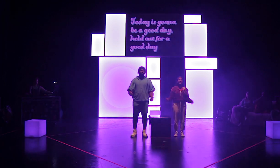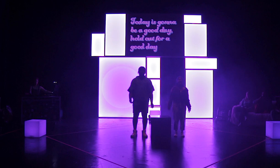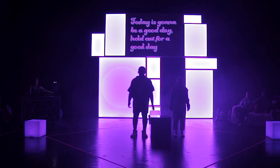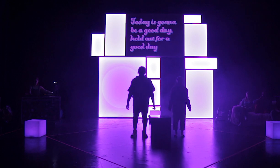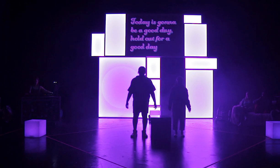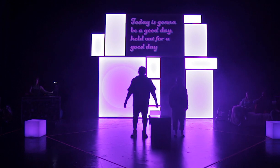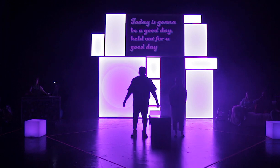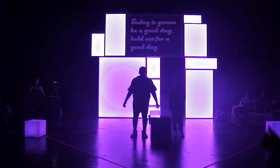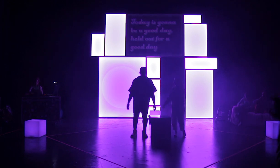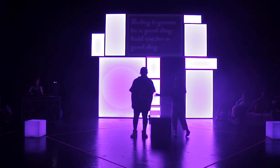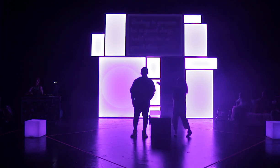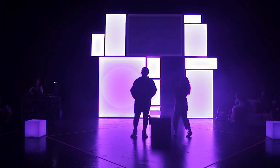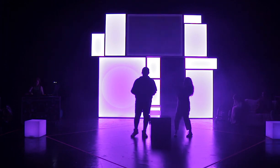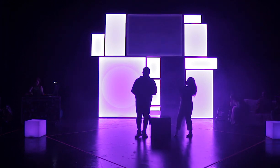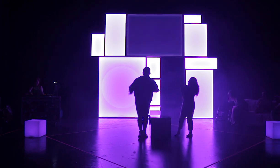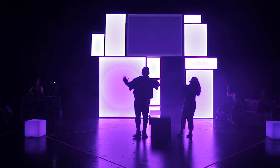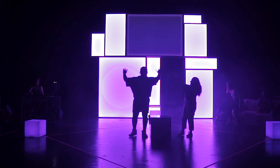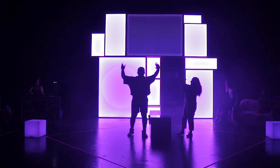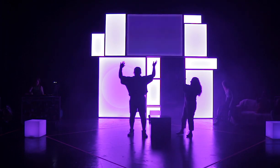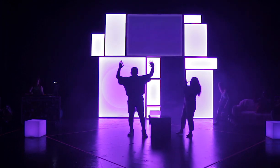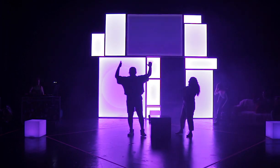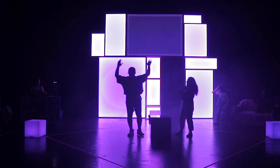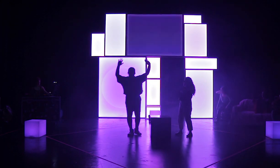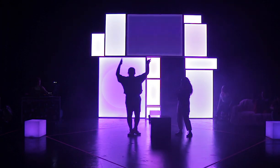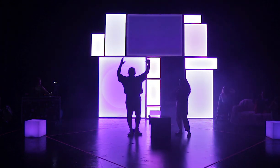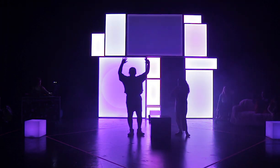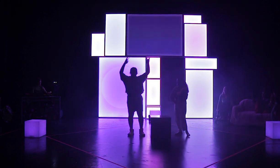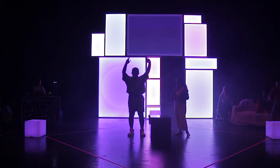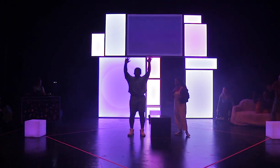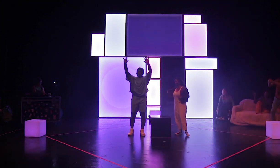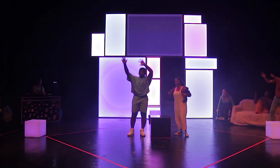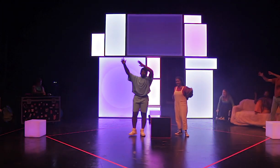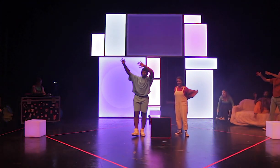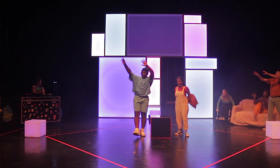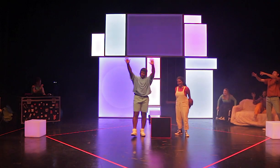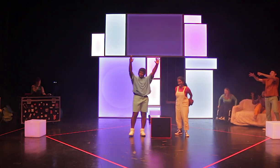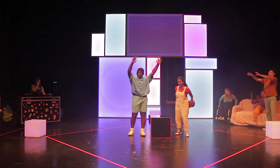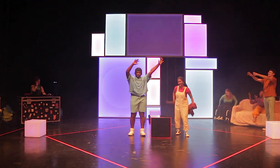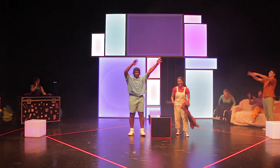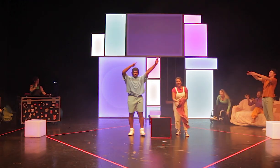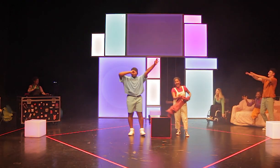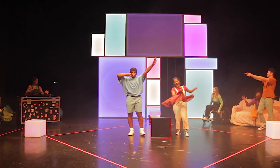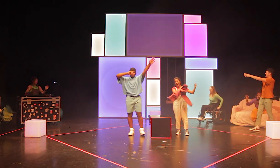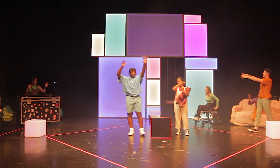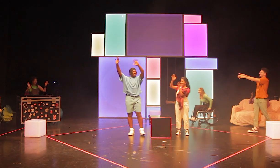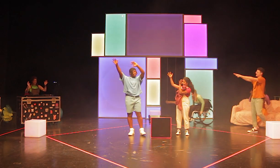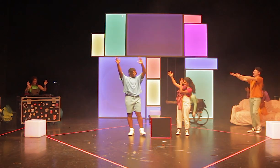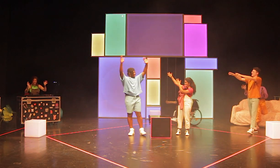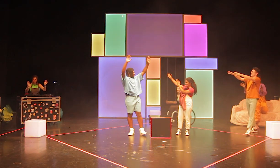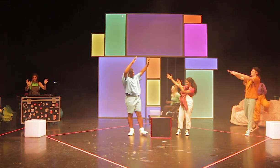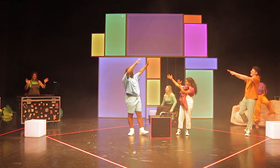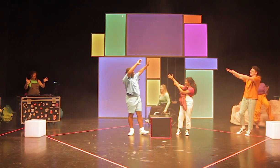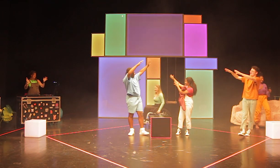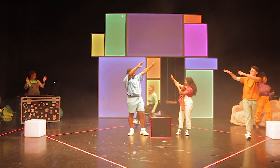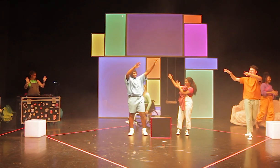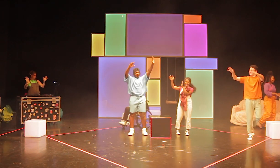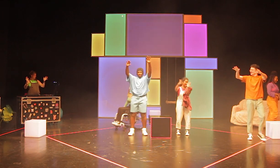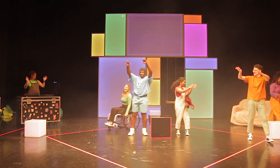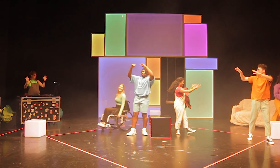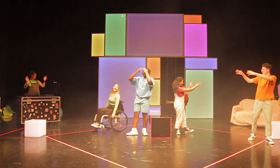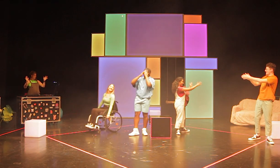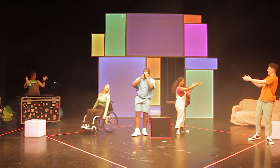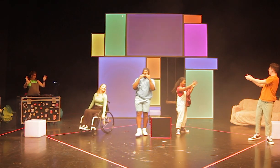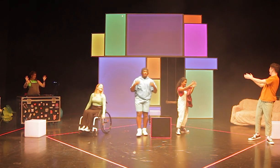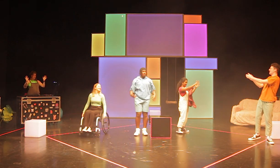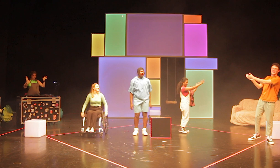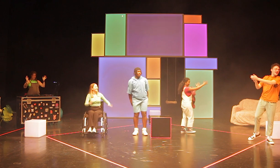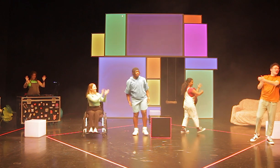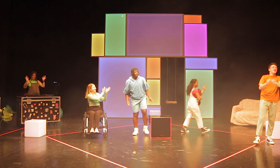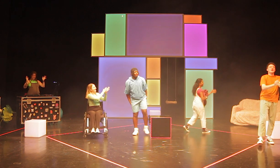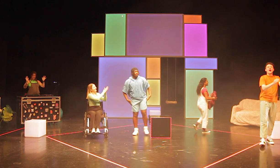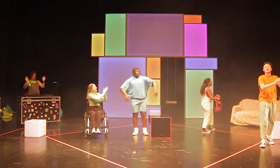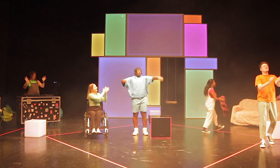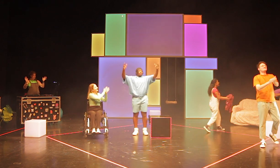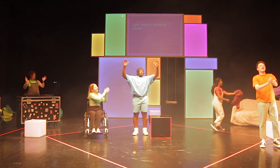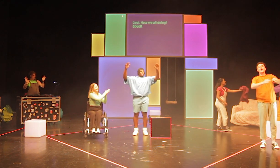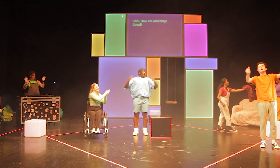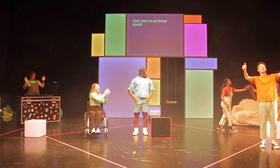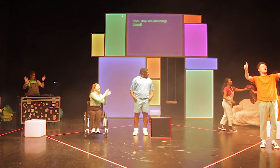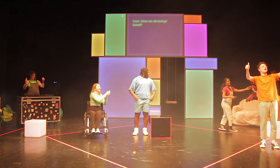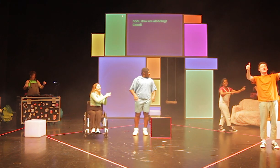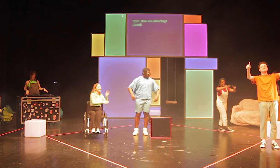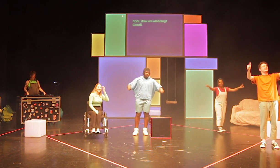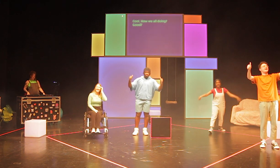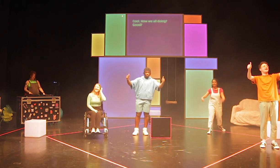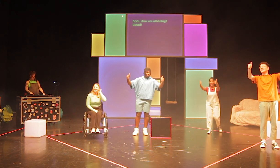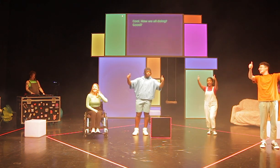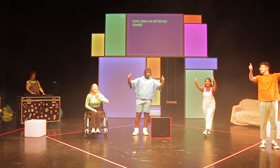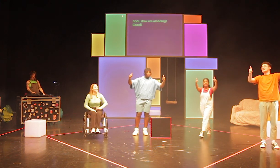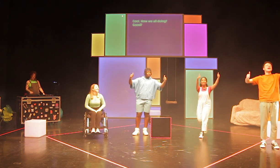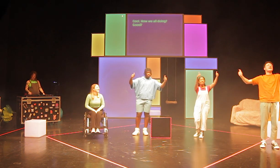Cool! How are we all doing, we good? Yeah?